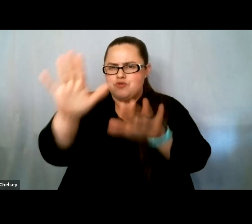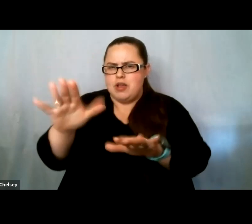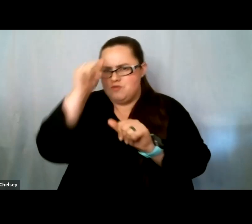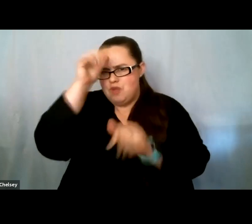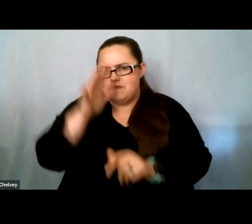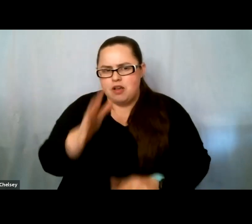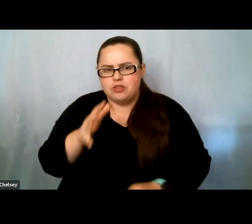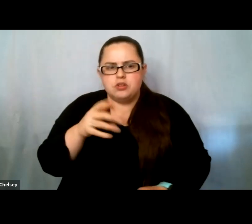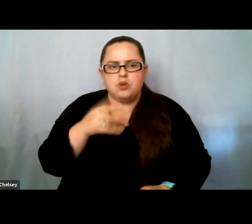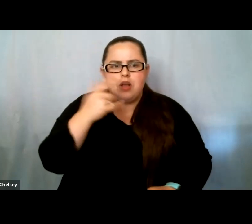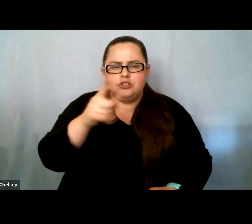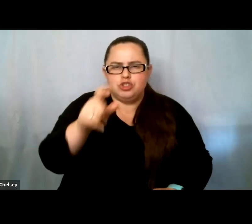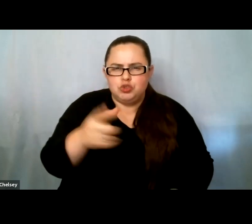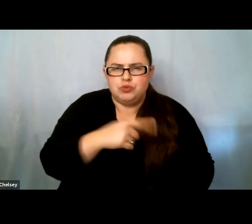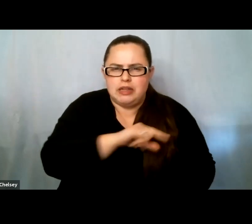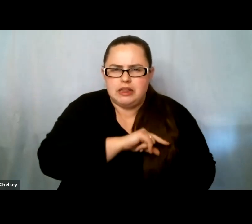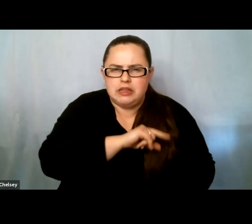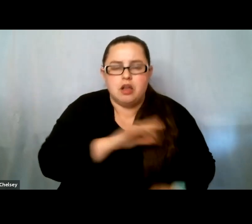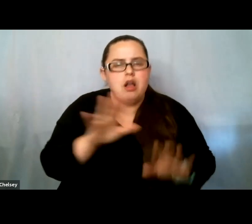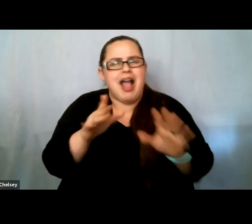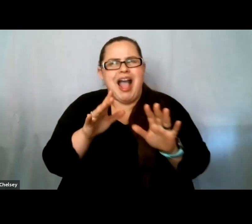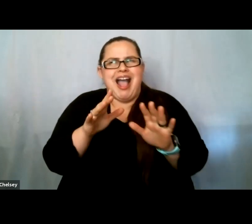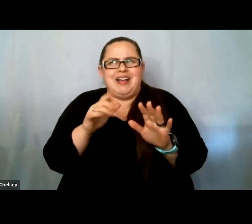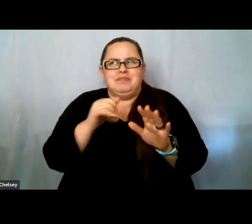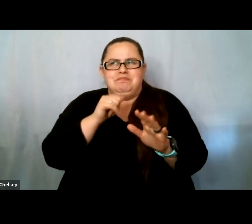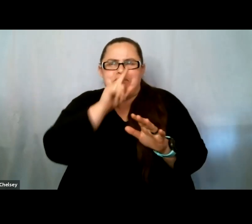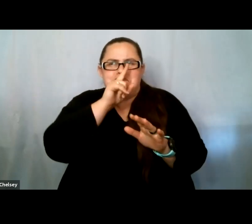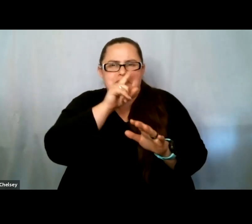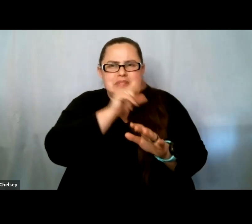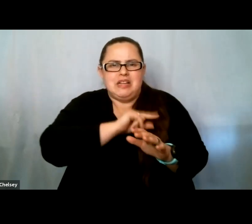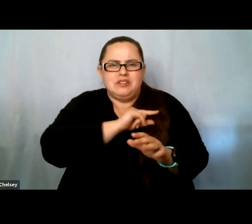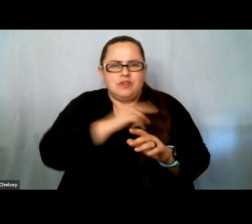for it? I don't necessarily feel any guilt for what my great great grandfather did,